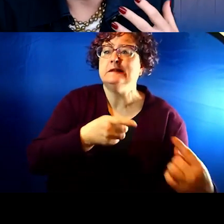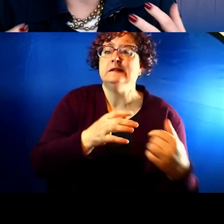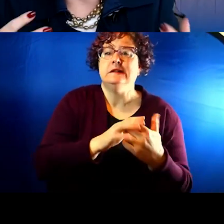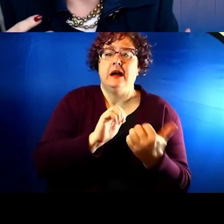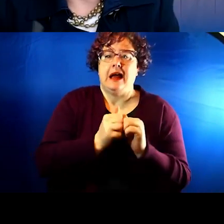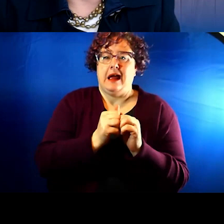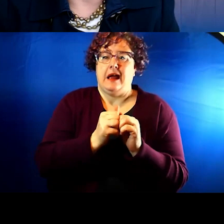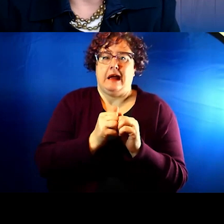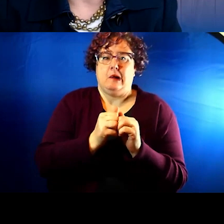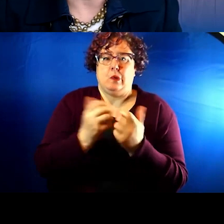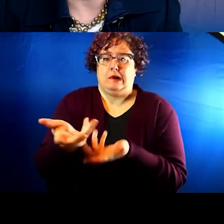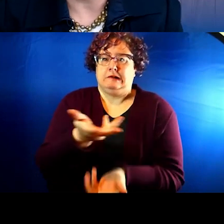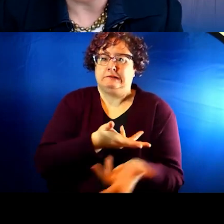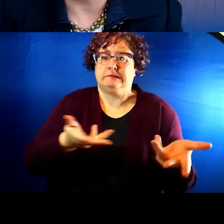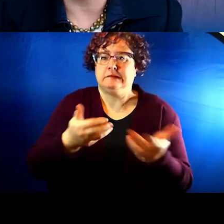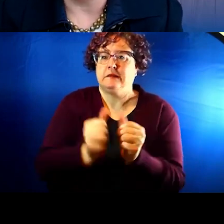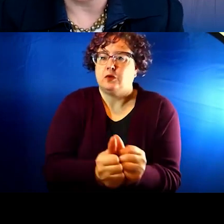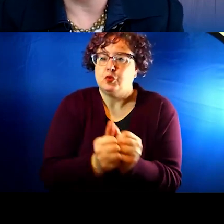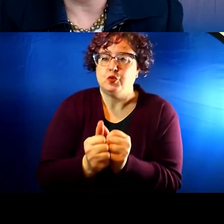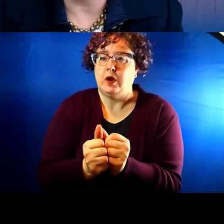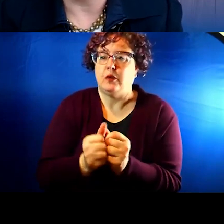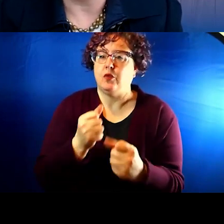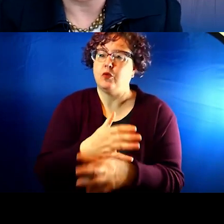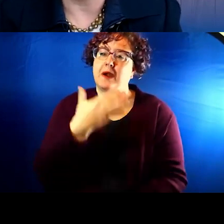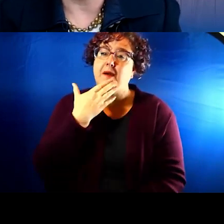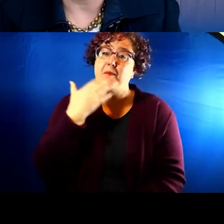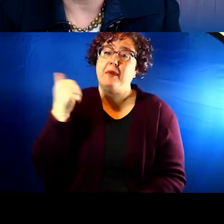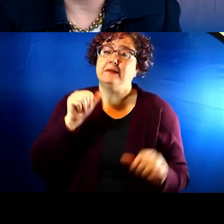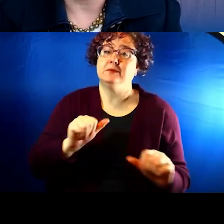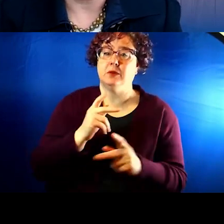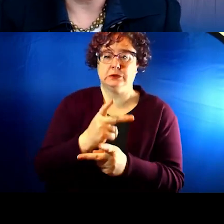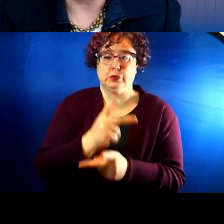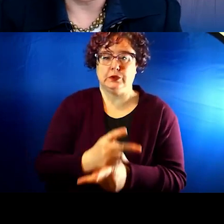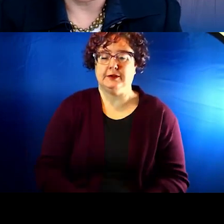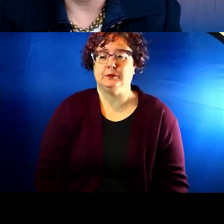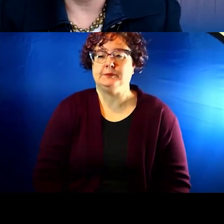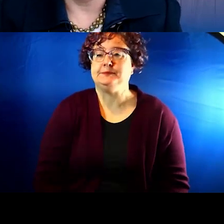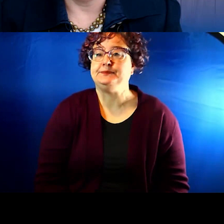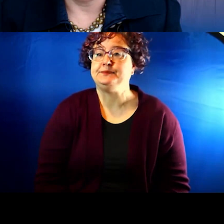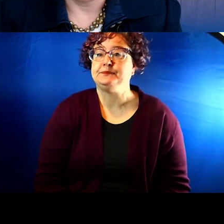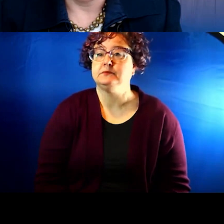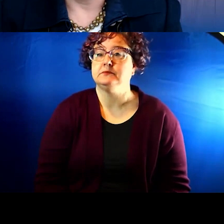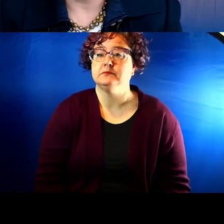HOW DO WE INTERACT TOGETHER TO MAKE THE BEST CARE THAT WE CAN.